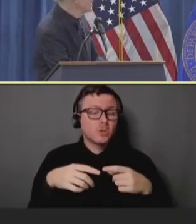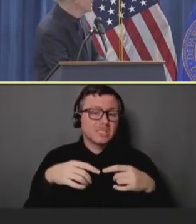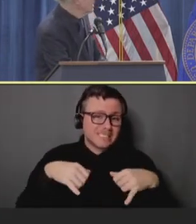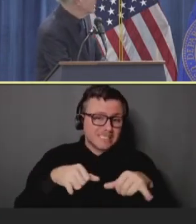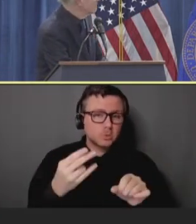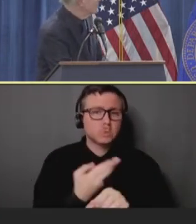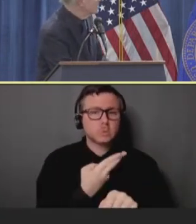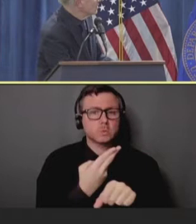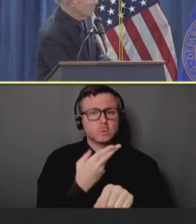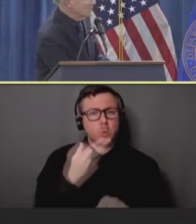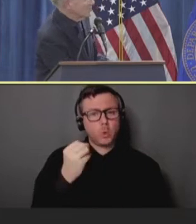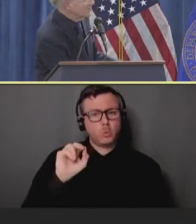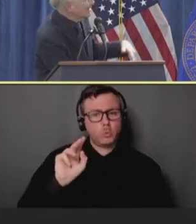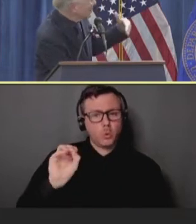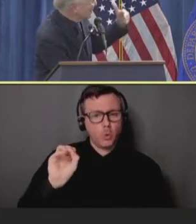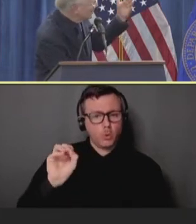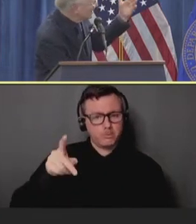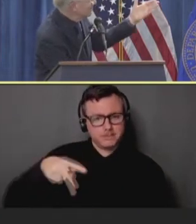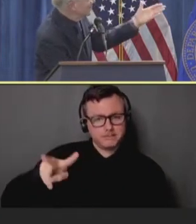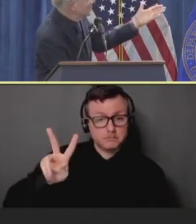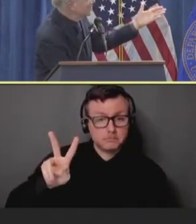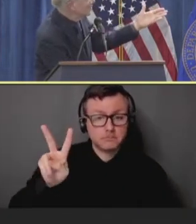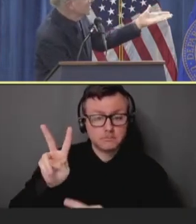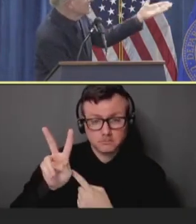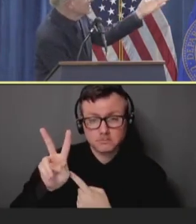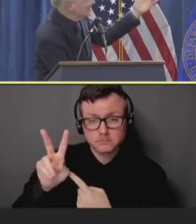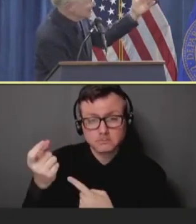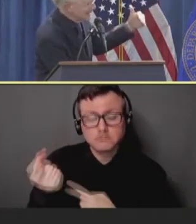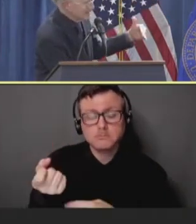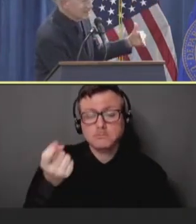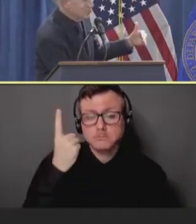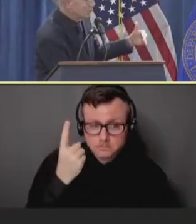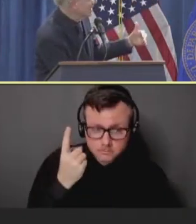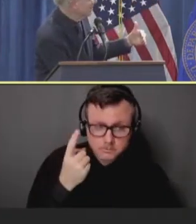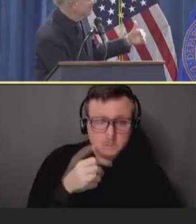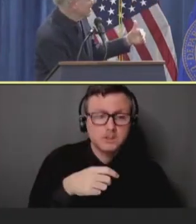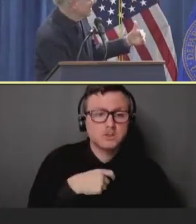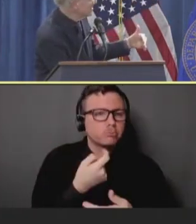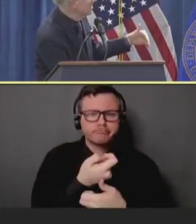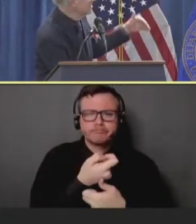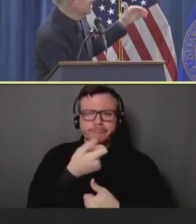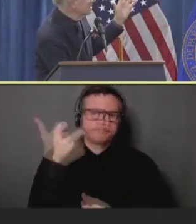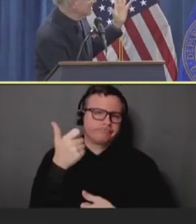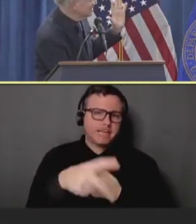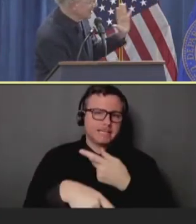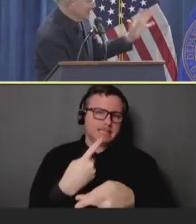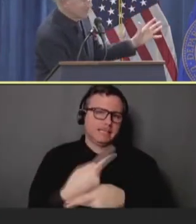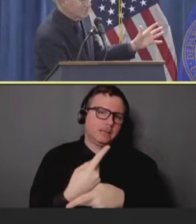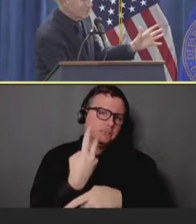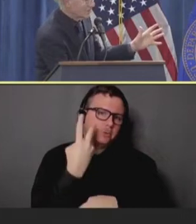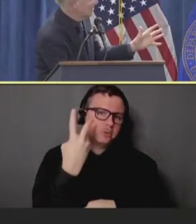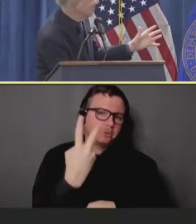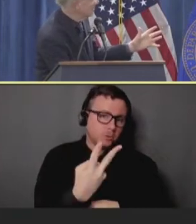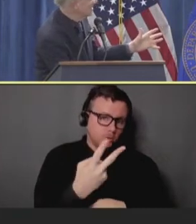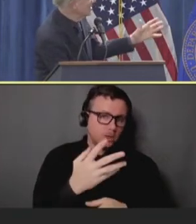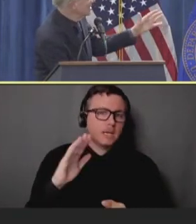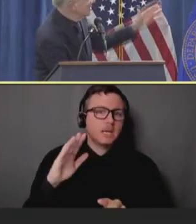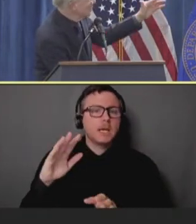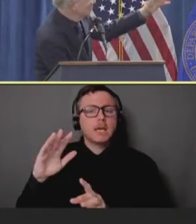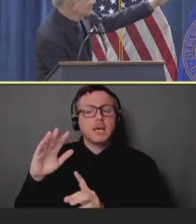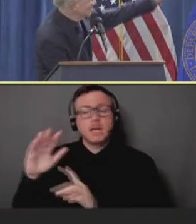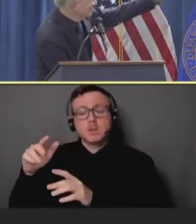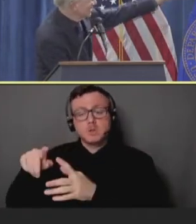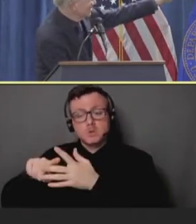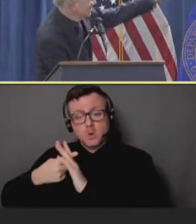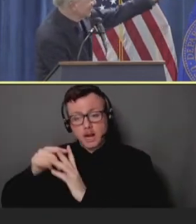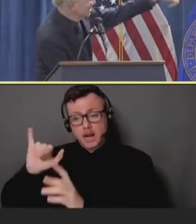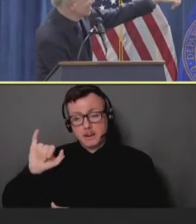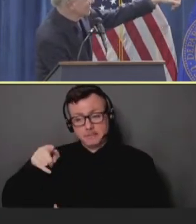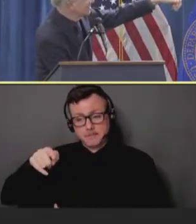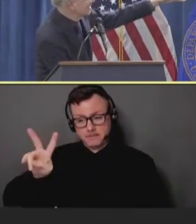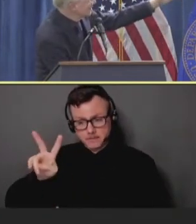So, the notion was taken type two out of the vaccine, introduce IPV, we'll get a reduction,